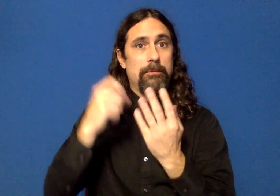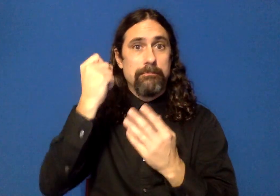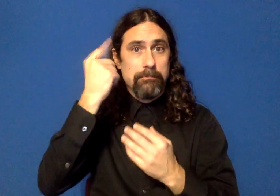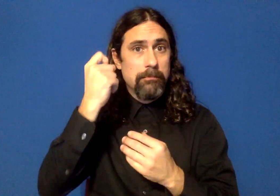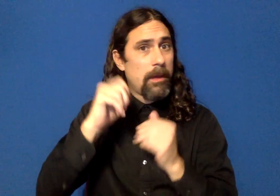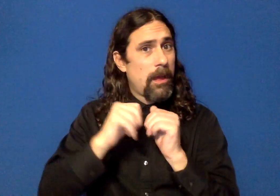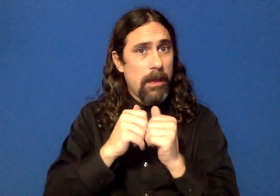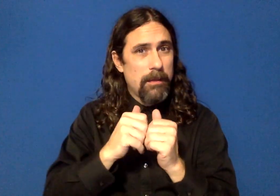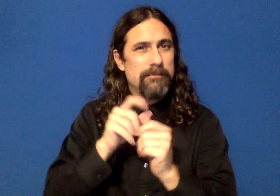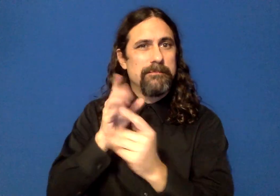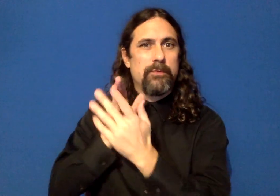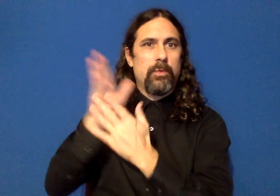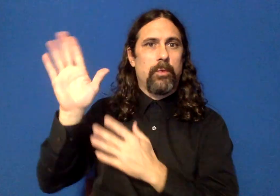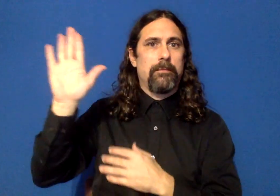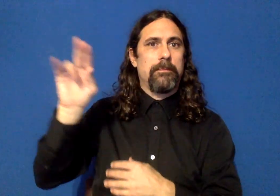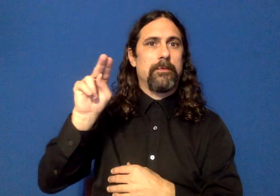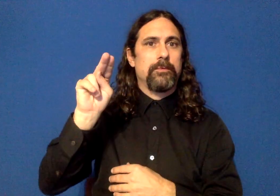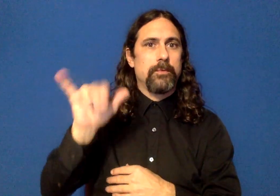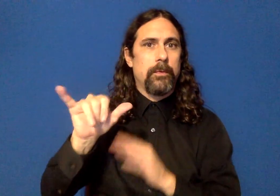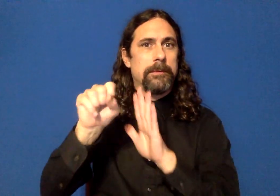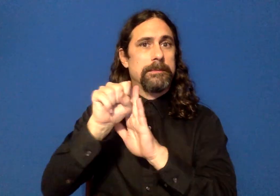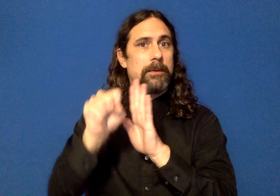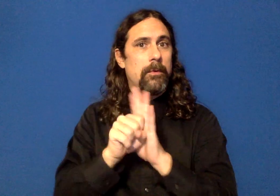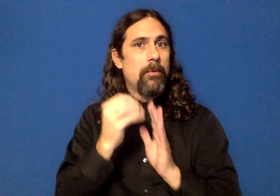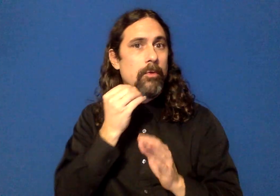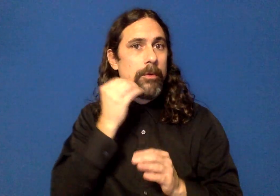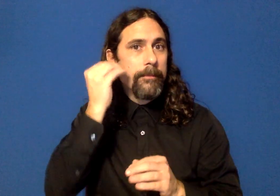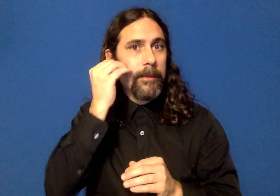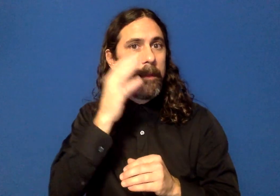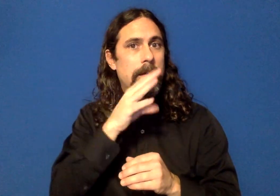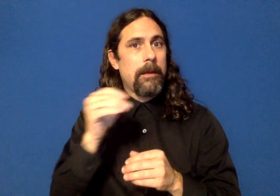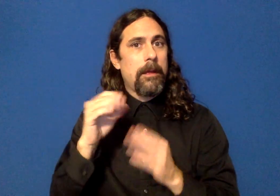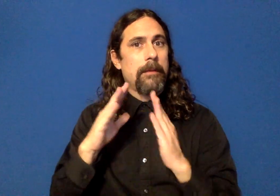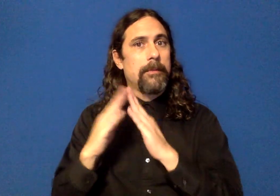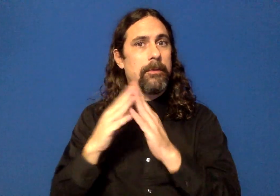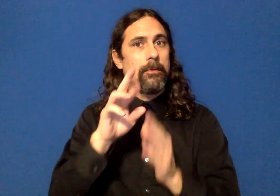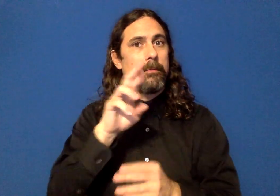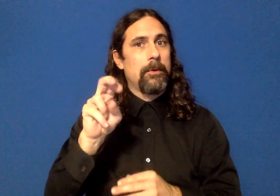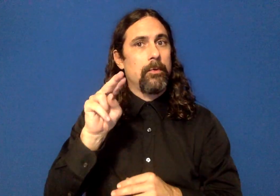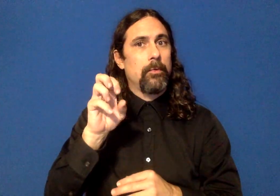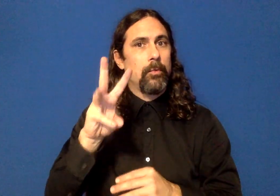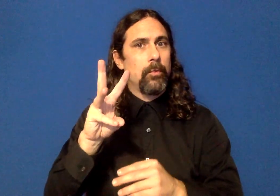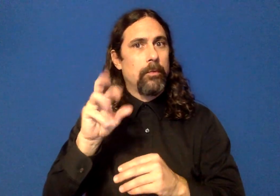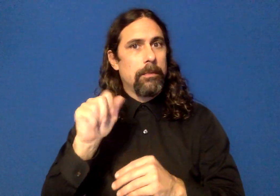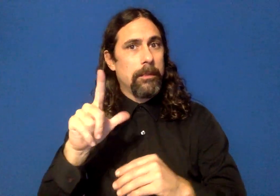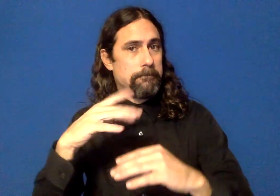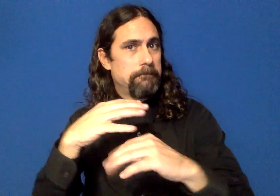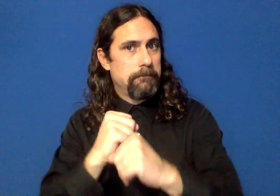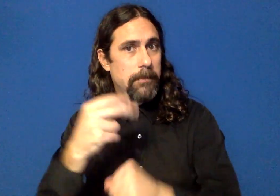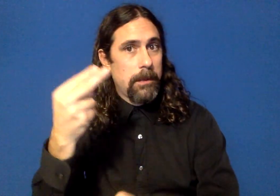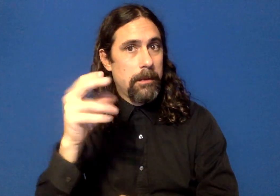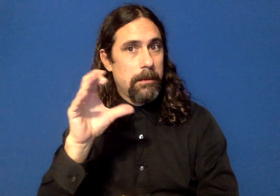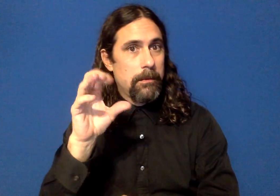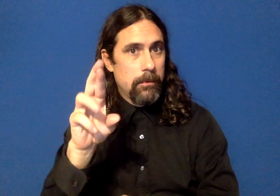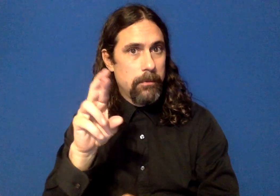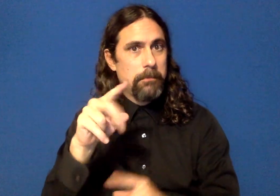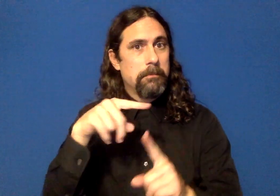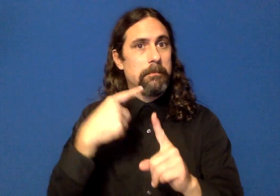through New York State Homes and Community Renewal (HCR) and the New York City Housing Authority